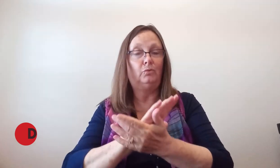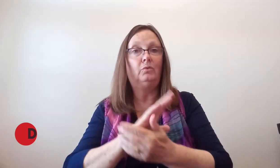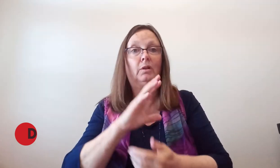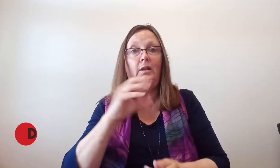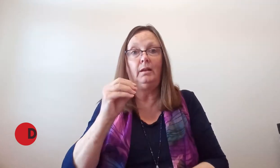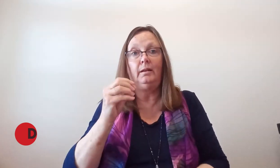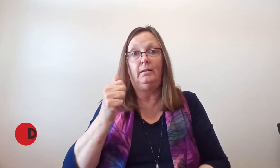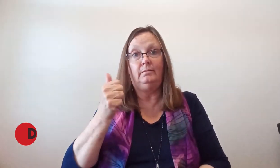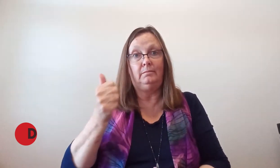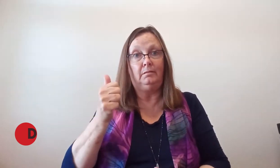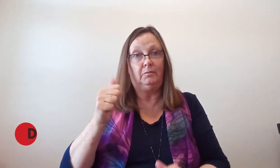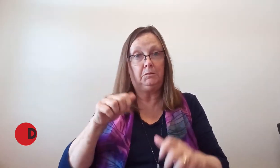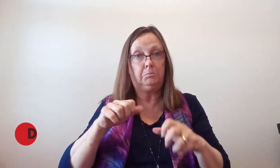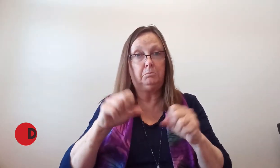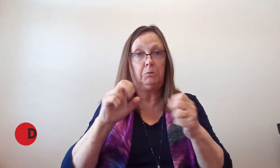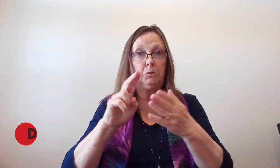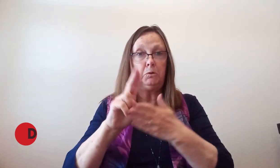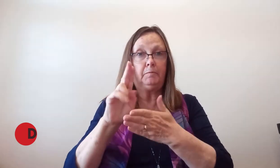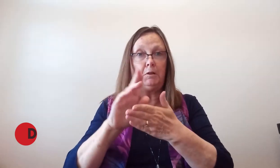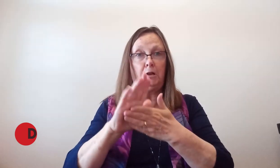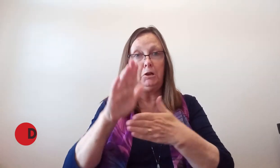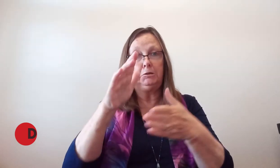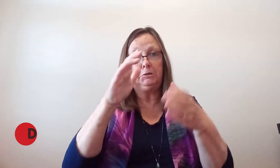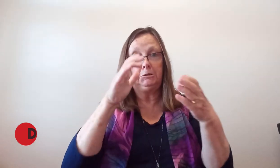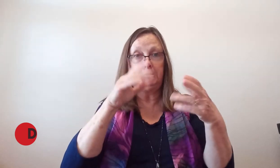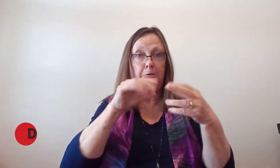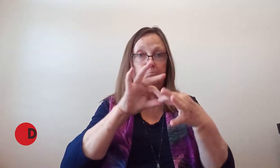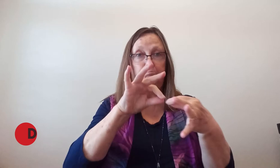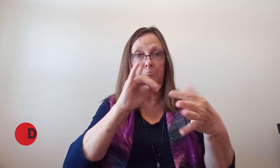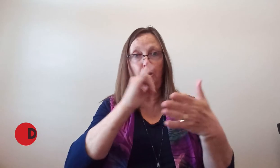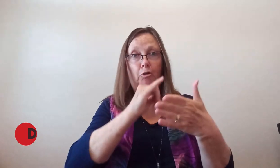He did not get formal education in the arts,